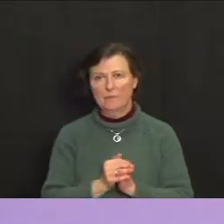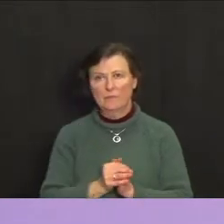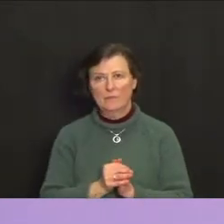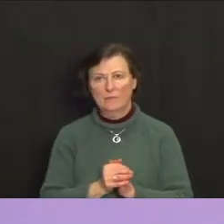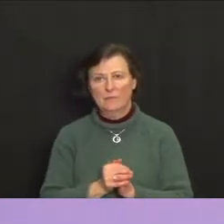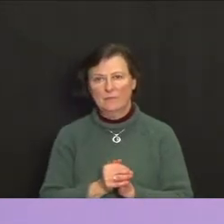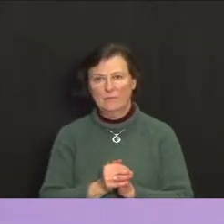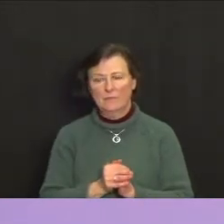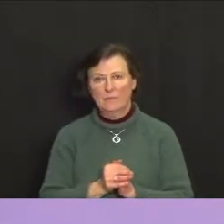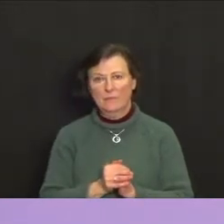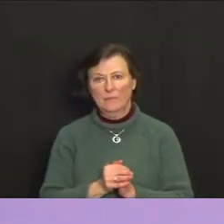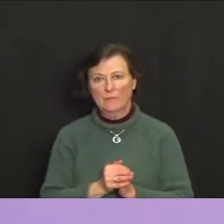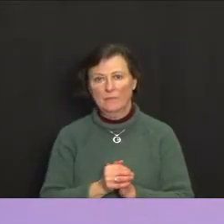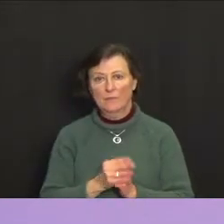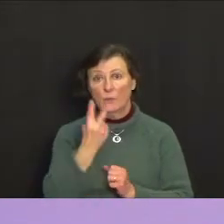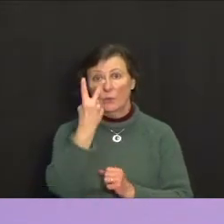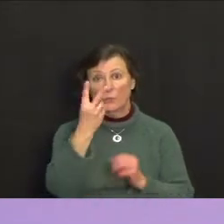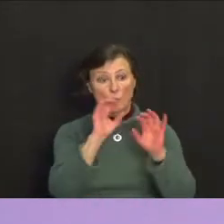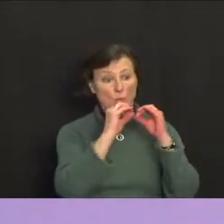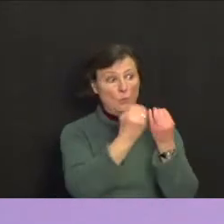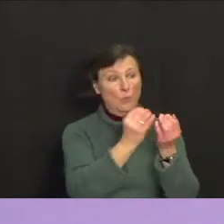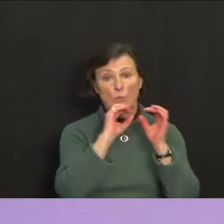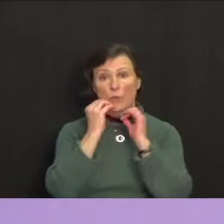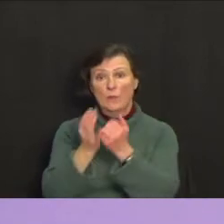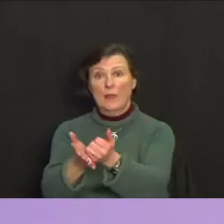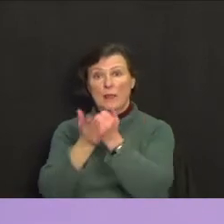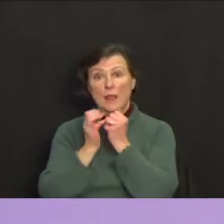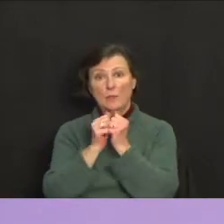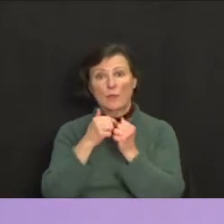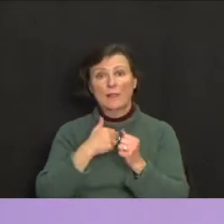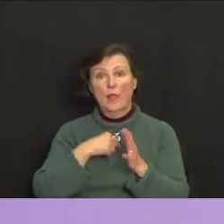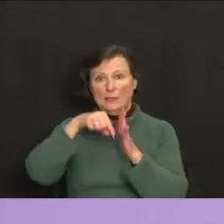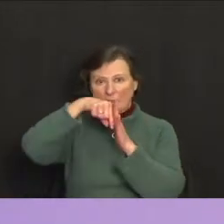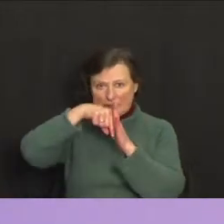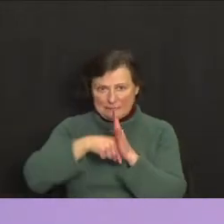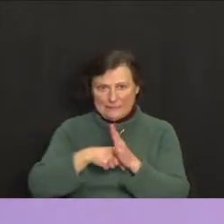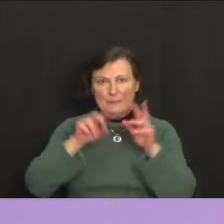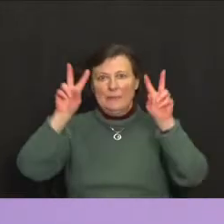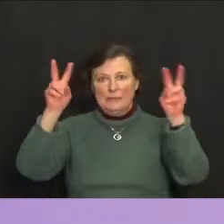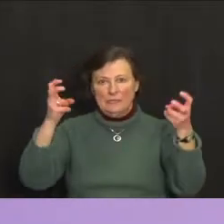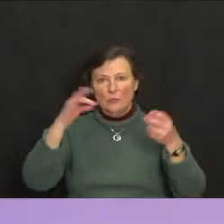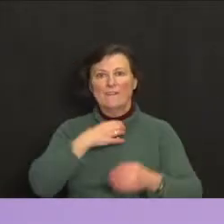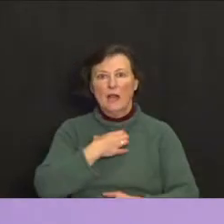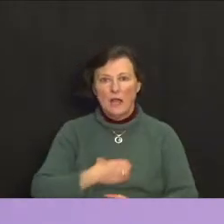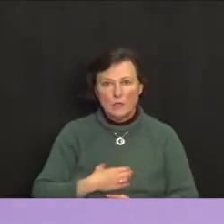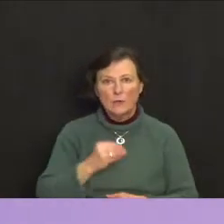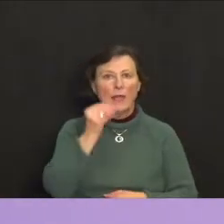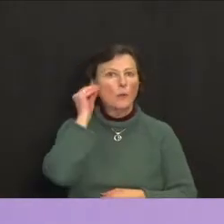Two organizations that help with our chronic issues of hunger and homelessness that UUCS has